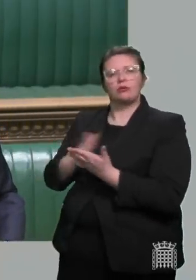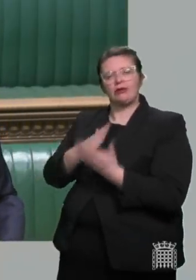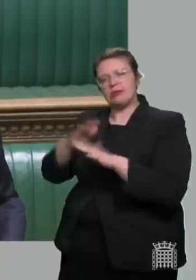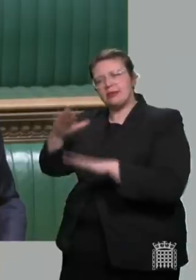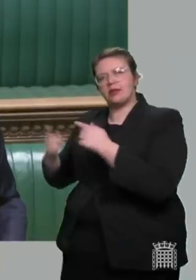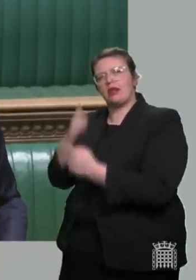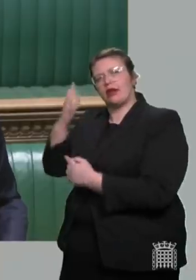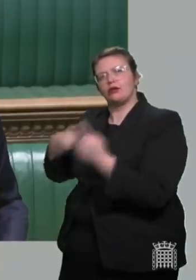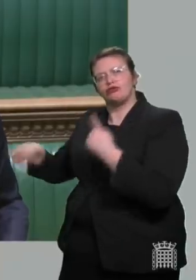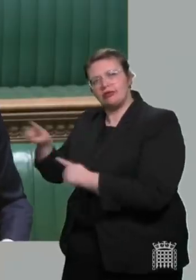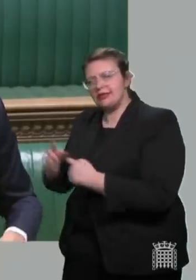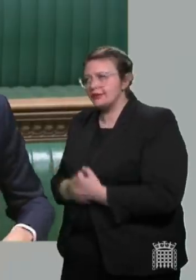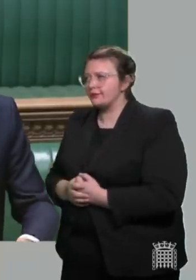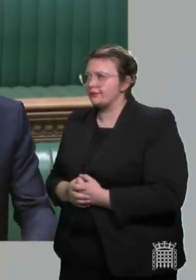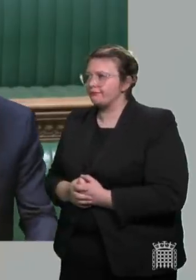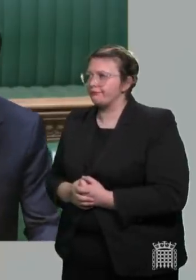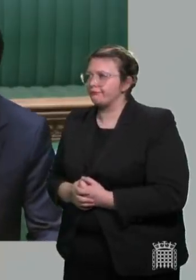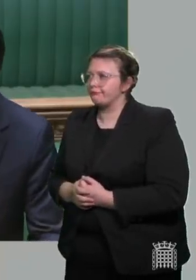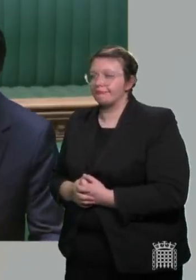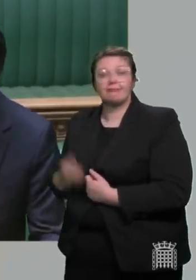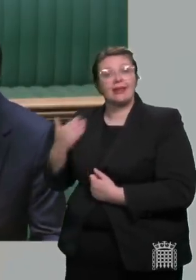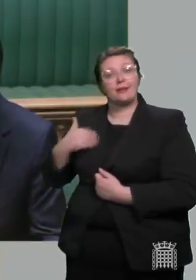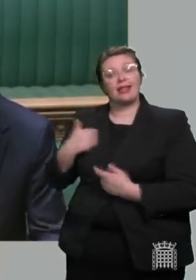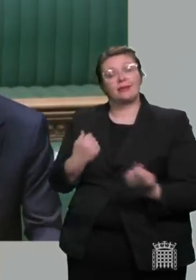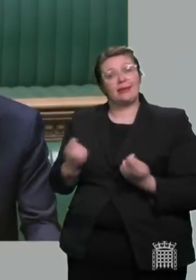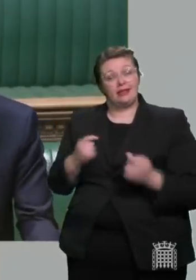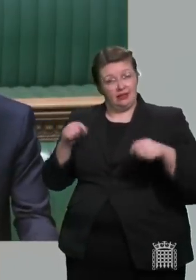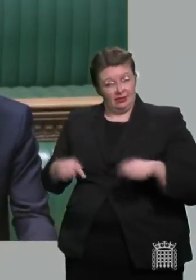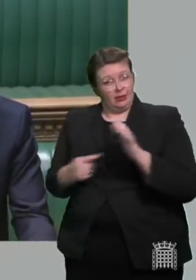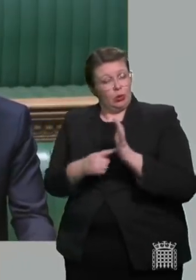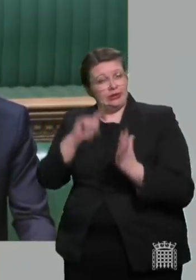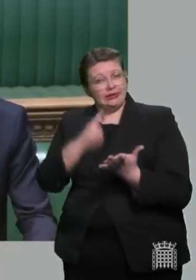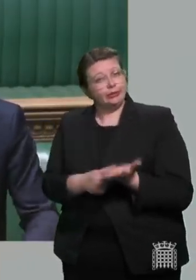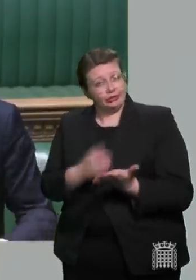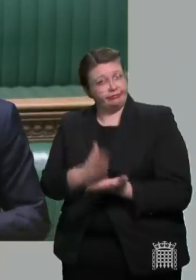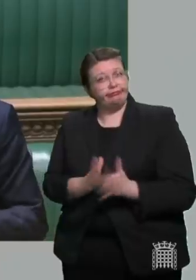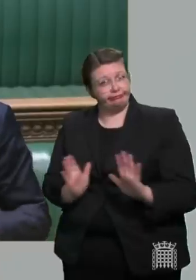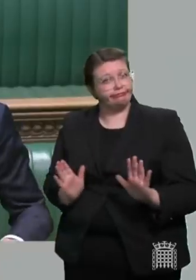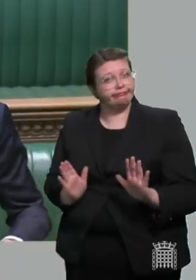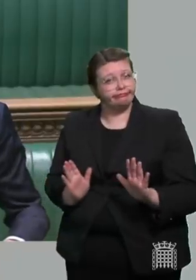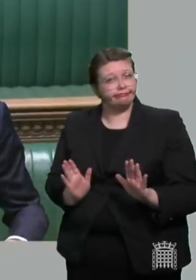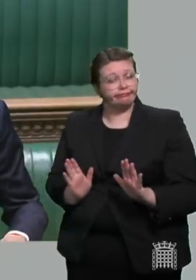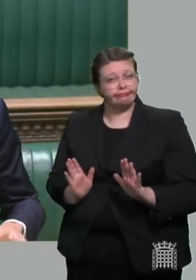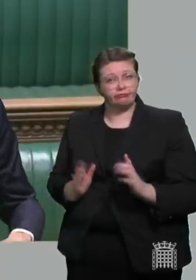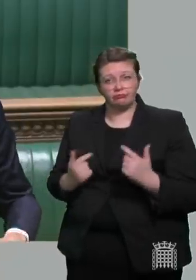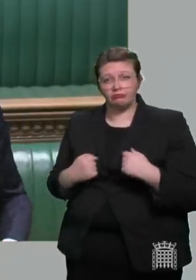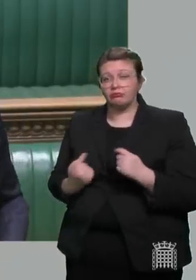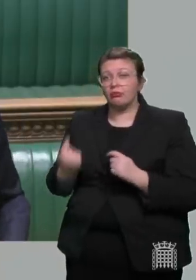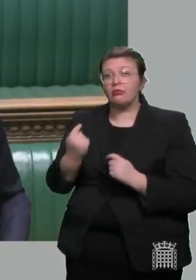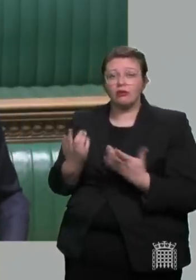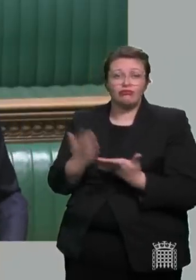These are significant decisions to have taken: decisions no Chancellor wants to make.